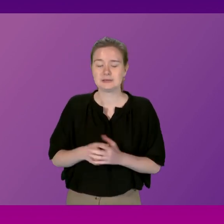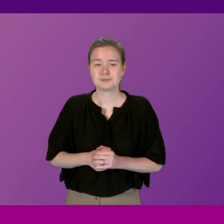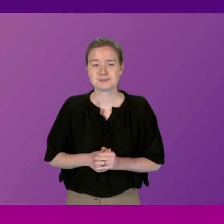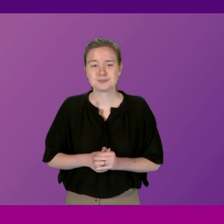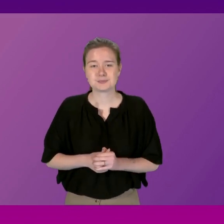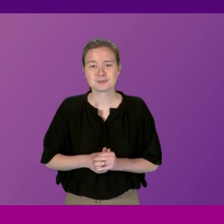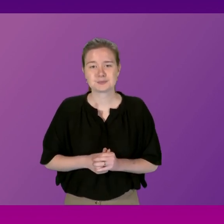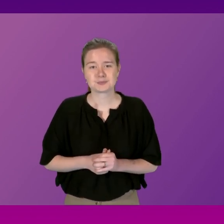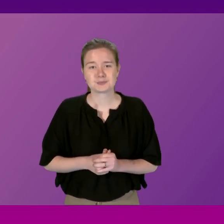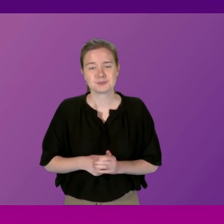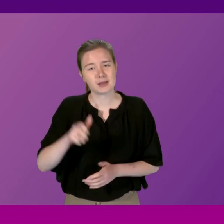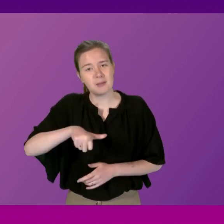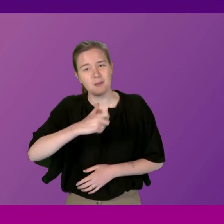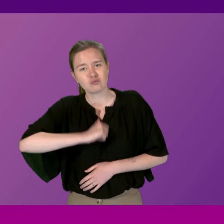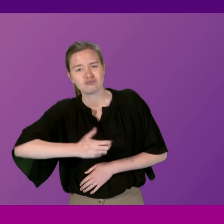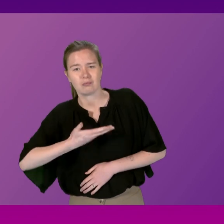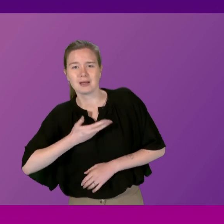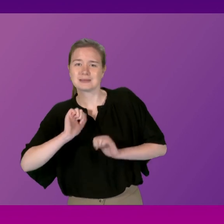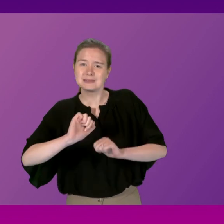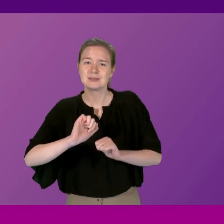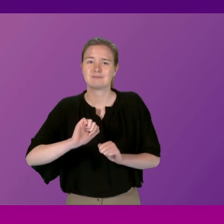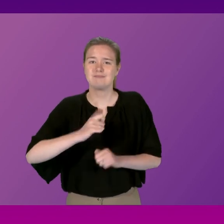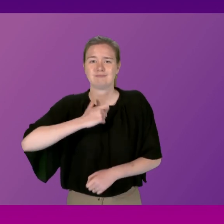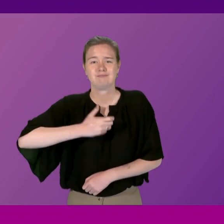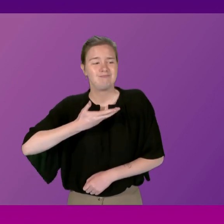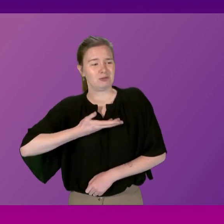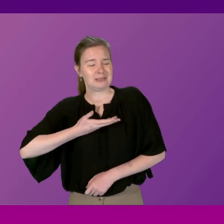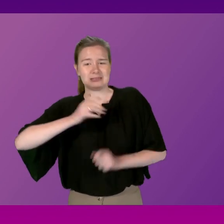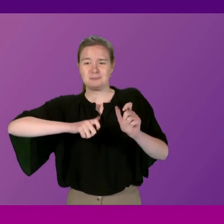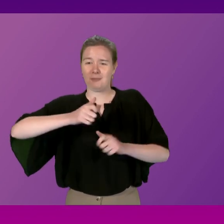The SNP has neglected people’s human rights, including the rights of some of the most vulnerable.